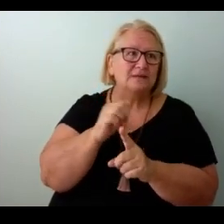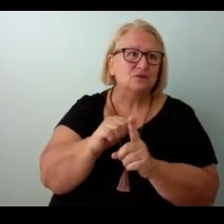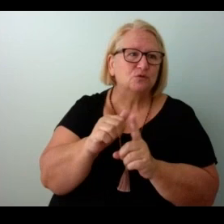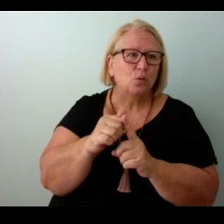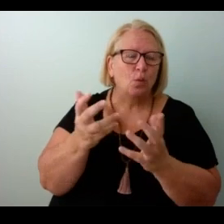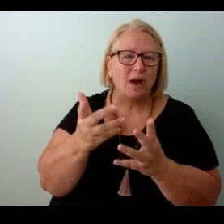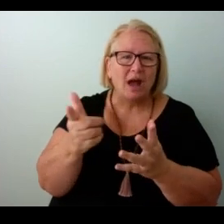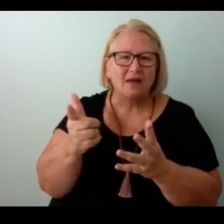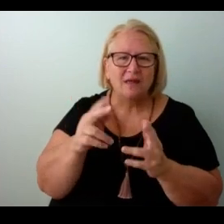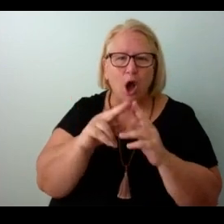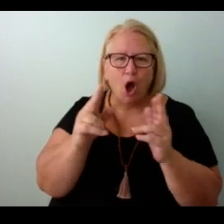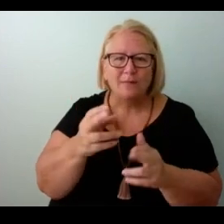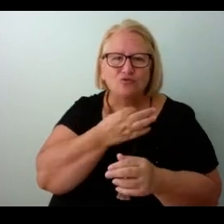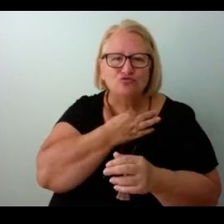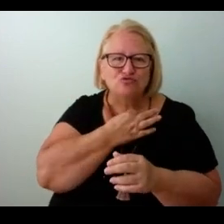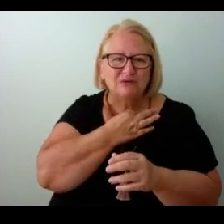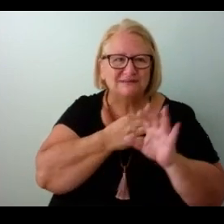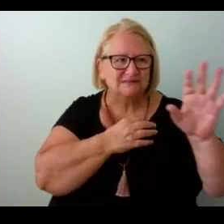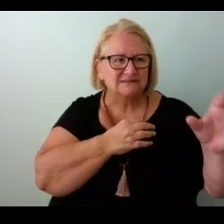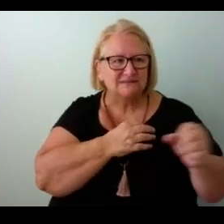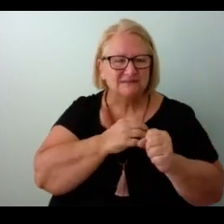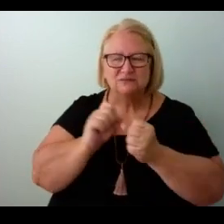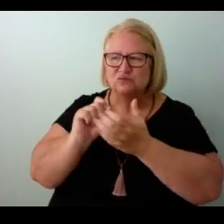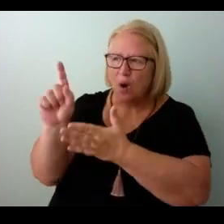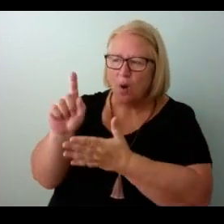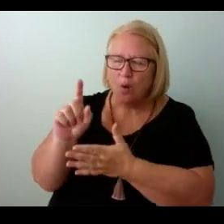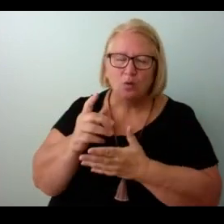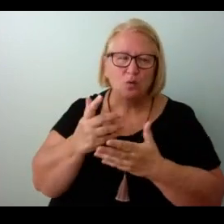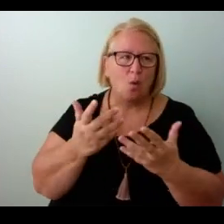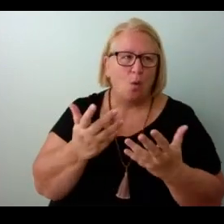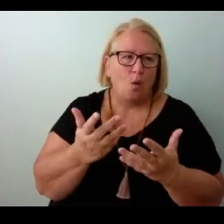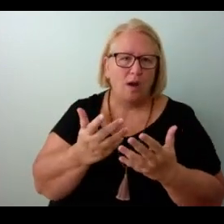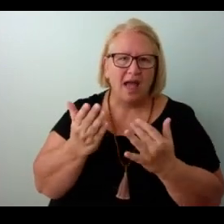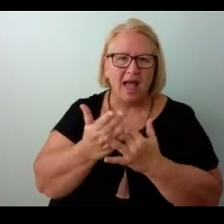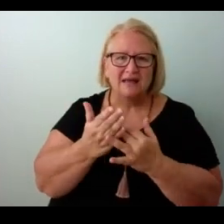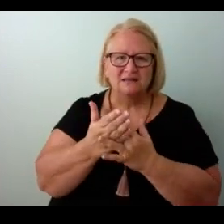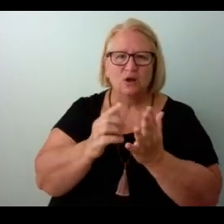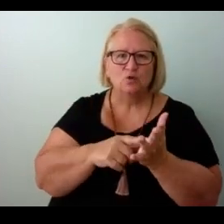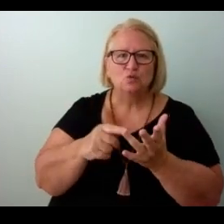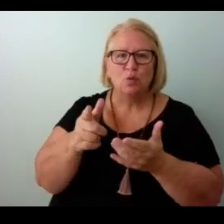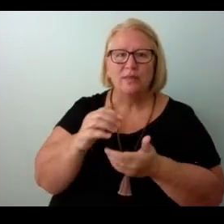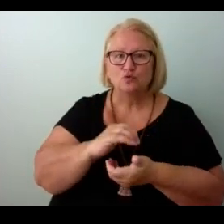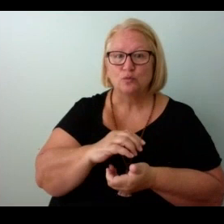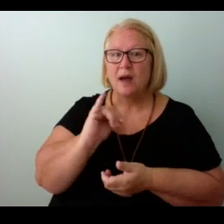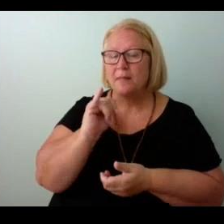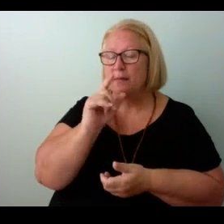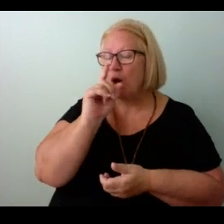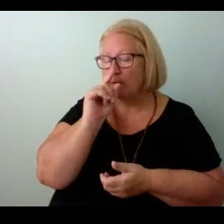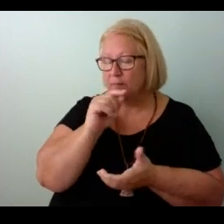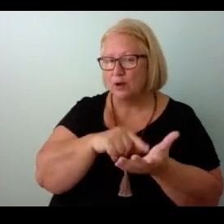is at risk of being seized and sold, getting access to super maybe an option to mitigate that particular circumstance.